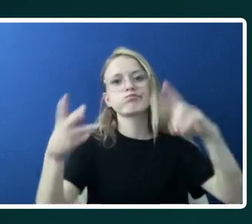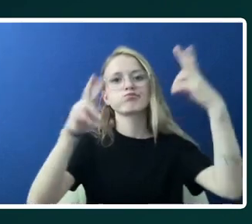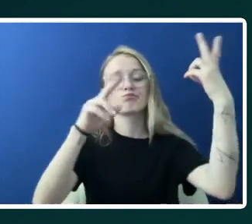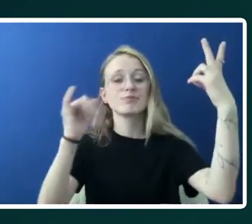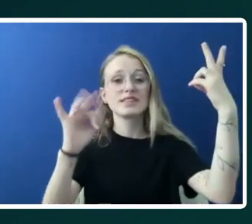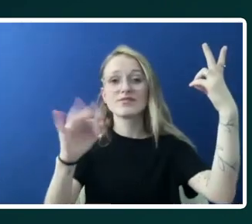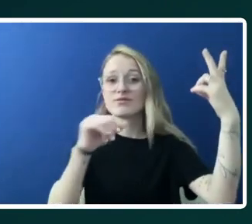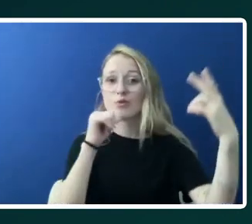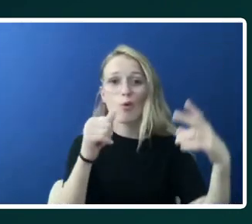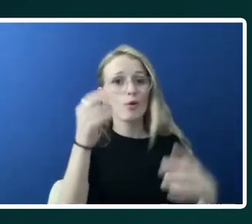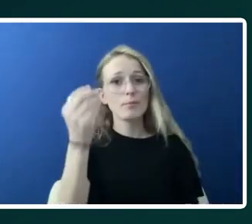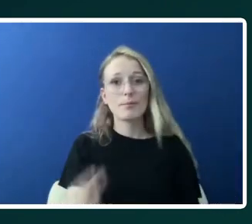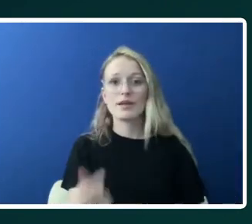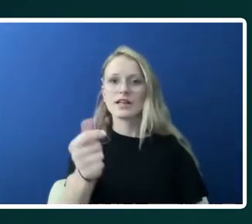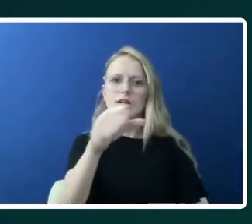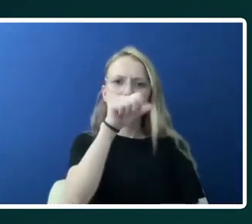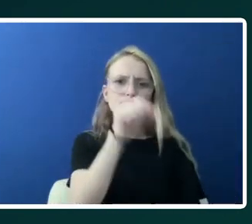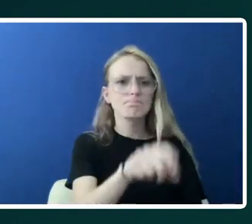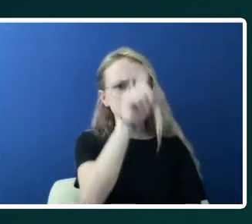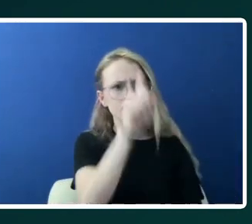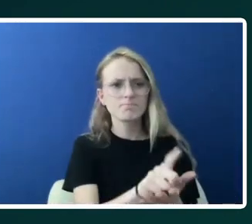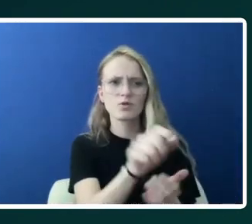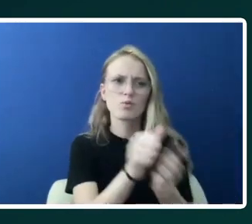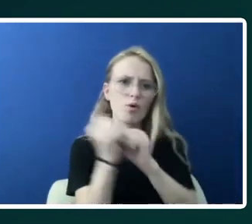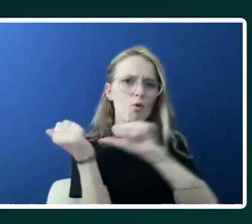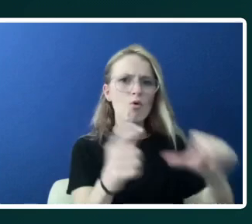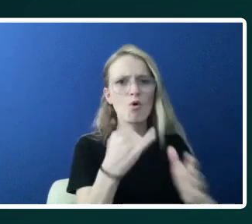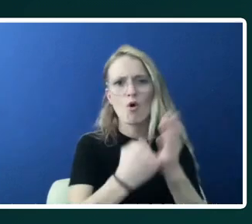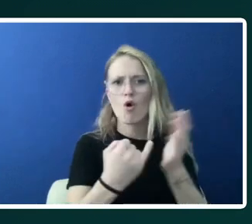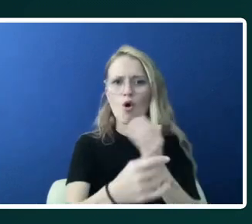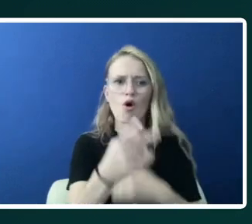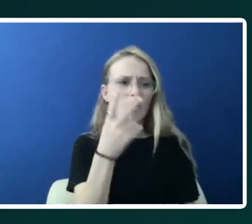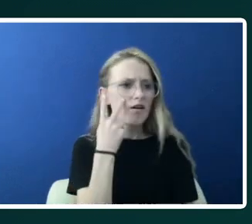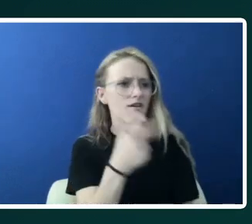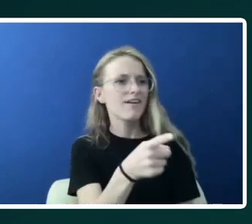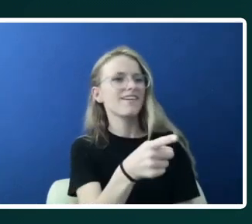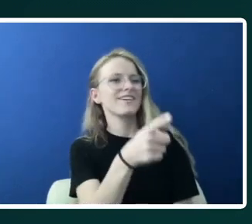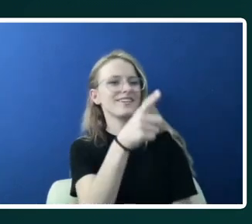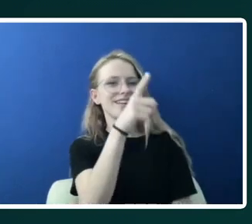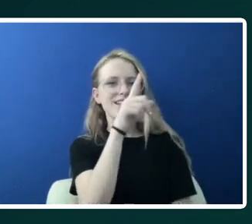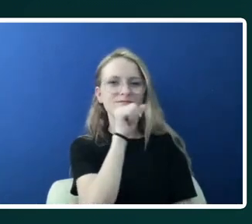like all the art you see and that you're not " getting it," and that's just not real life. Art